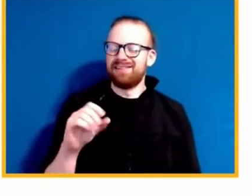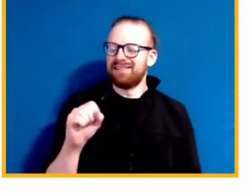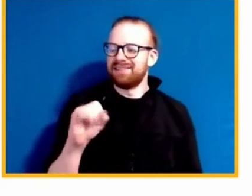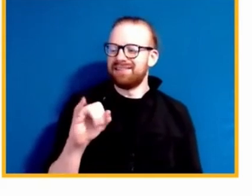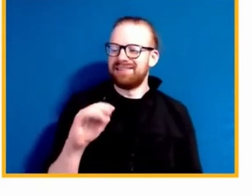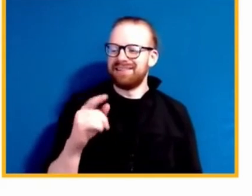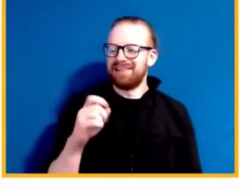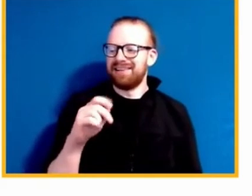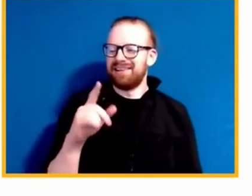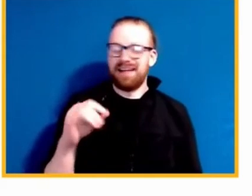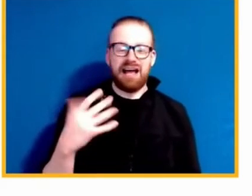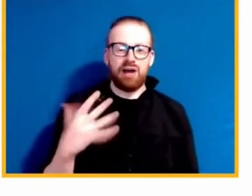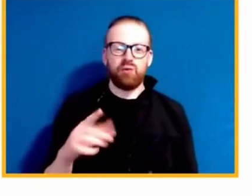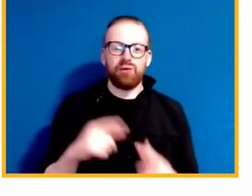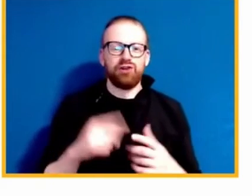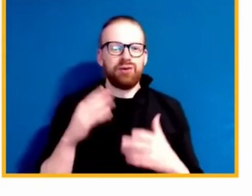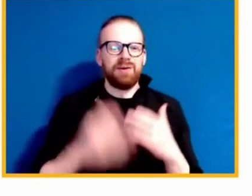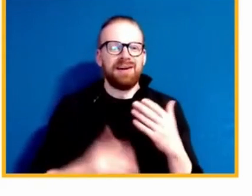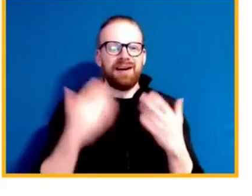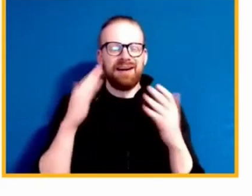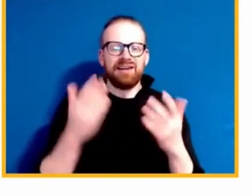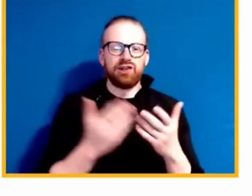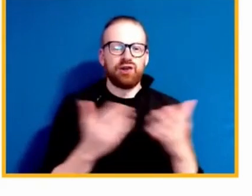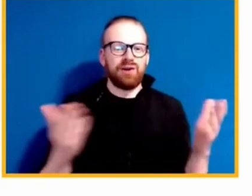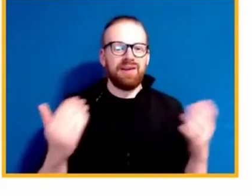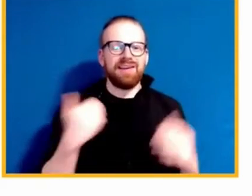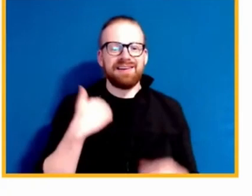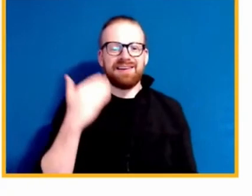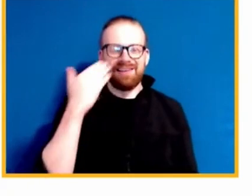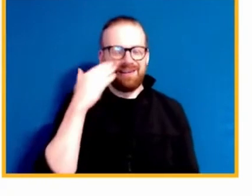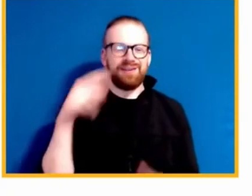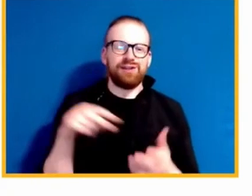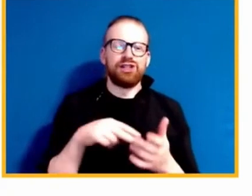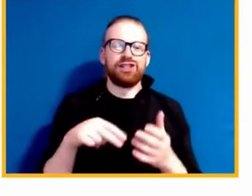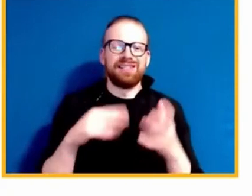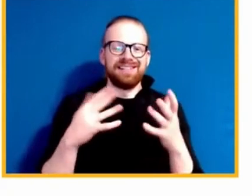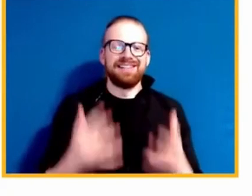I didn't want that to end, I don't know about all of you and I especially know the dancers probably wanted to stop at